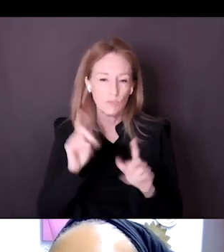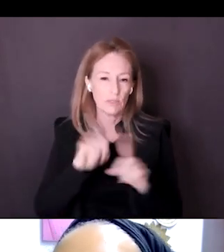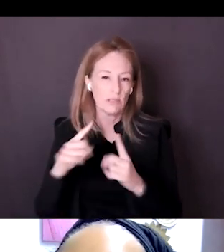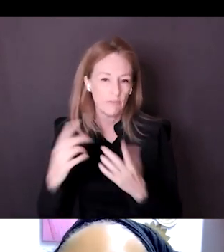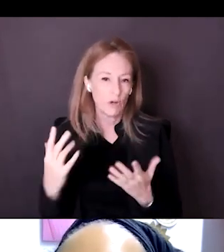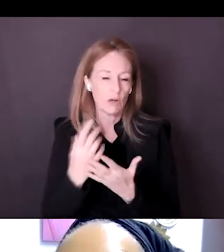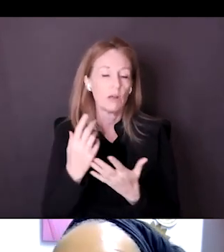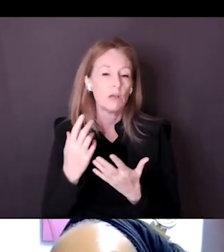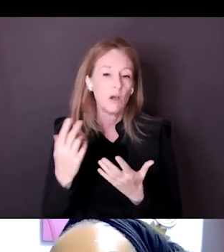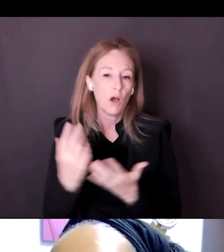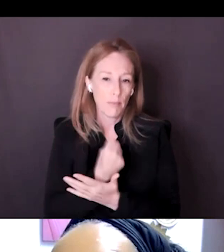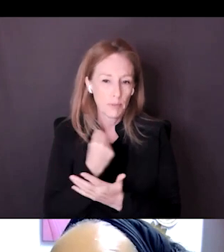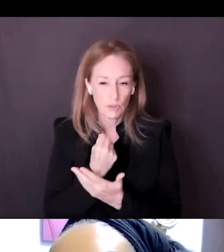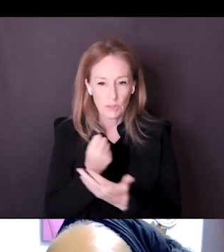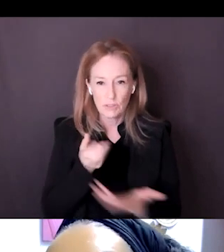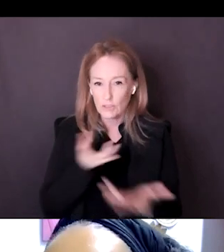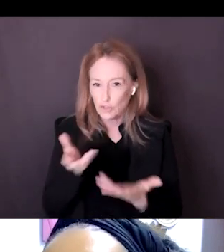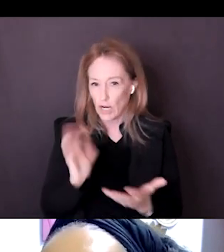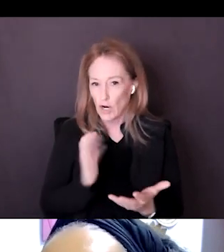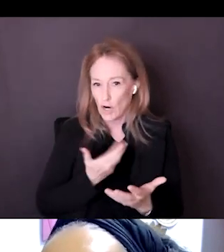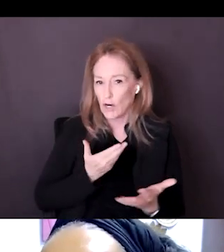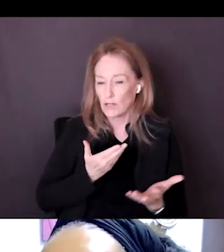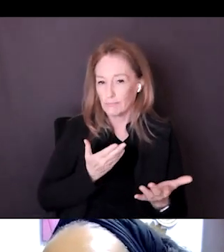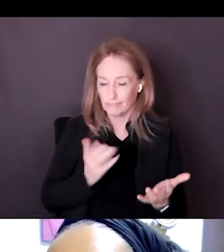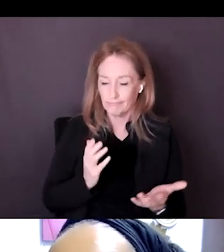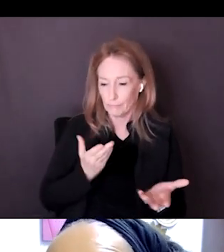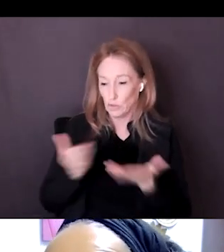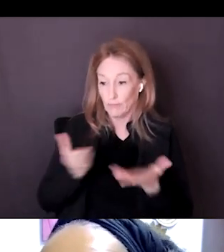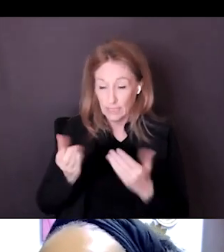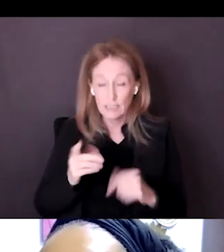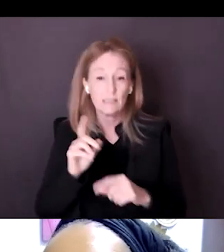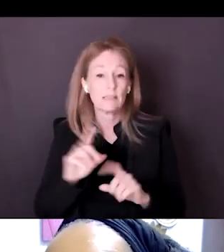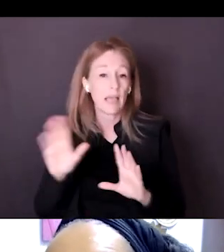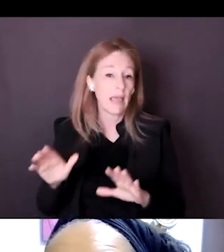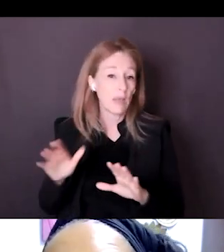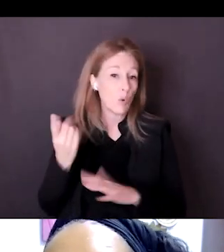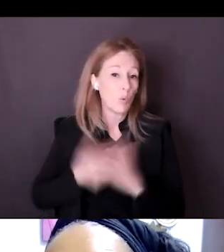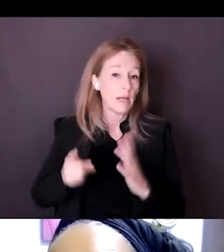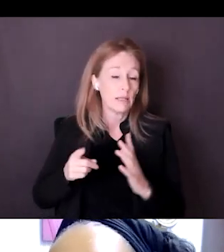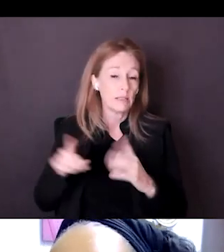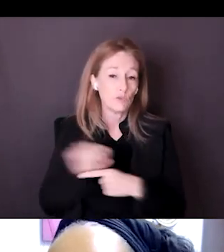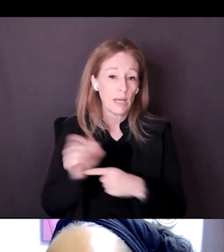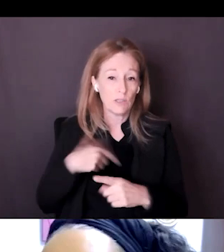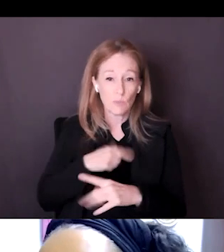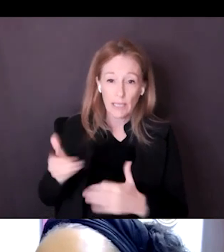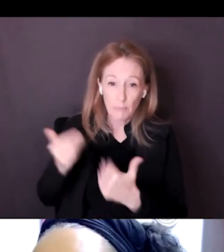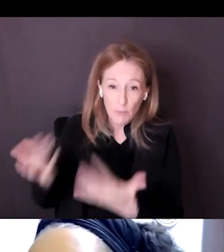AND UNDERSTAND WHAT TRAININGS THAT WE HAVE PROVIDE TO THEM MOVING FORWARD, WHAT KIND OF RESOURCES AND TOOL KITS THAT WE CAN PUT